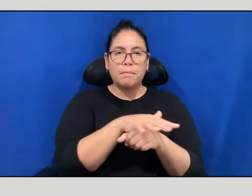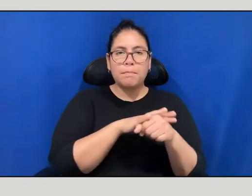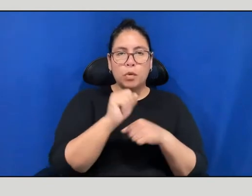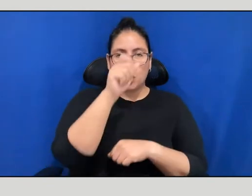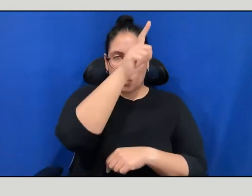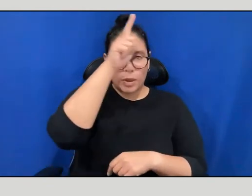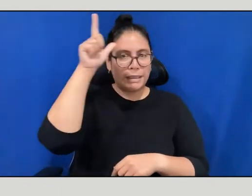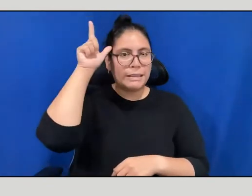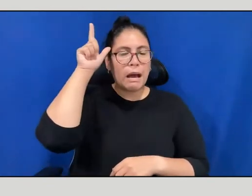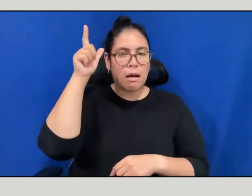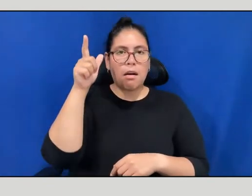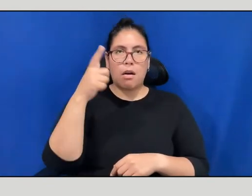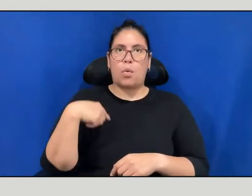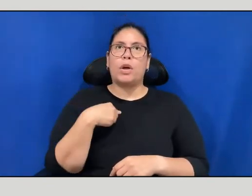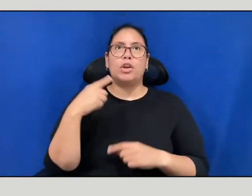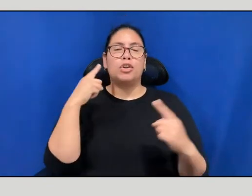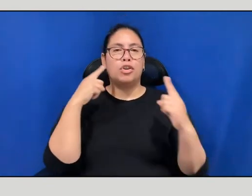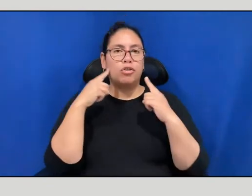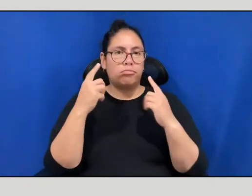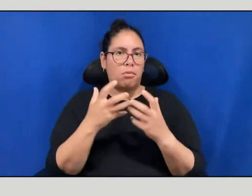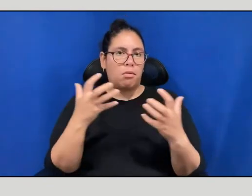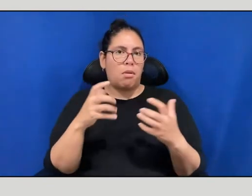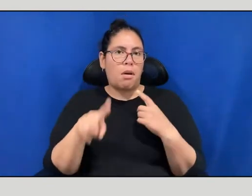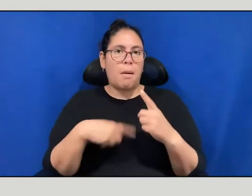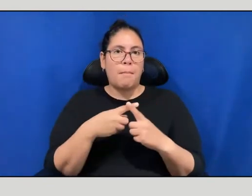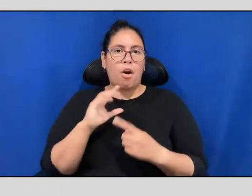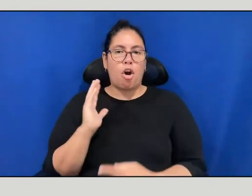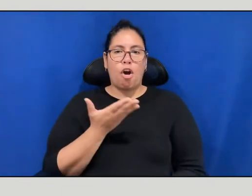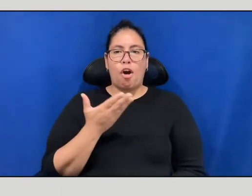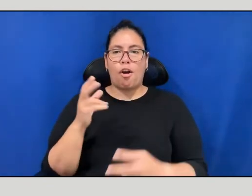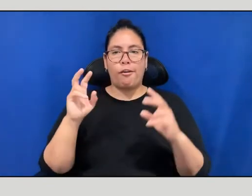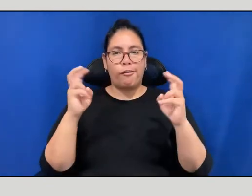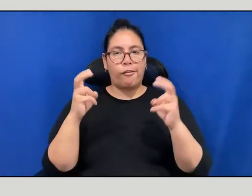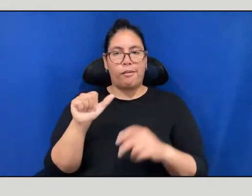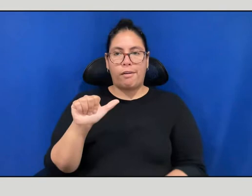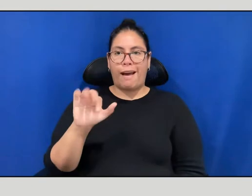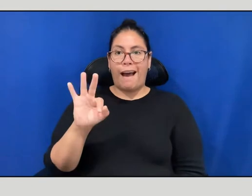about our Afro history in Puerto Rico, just a few.